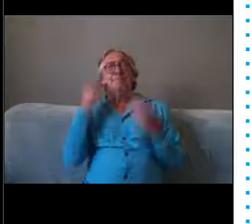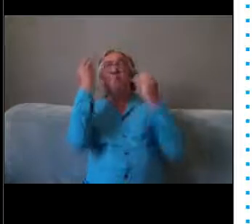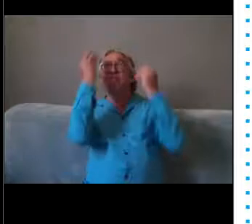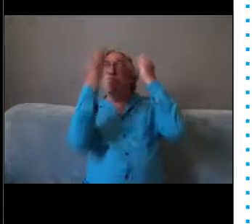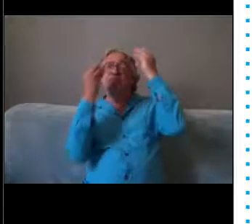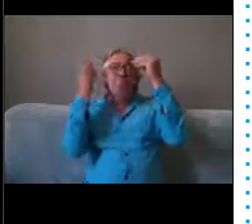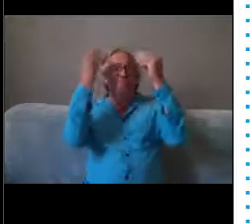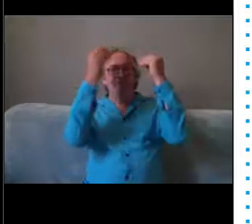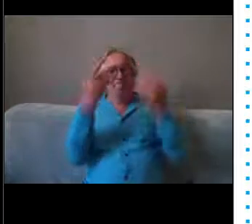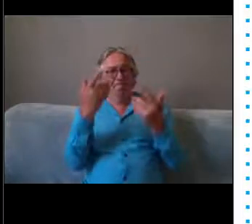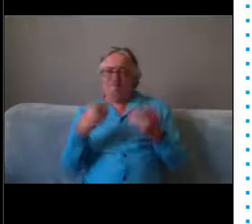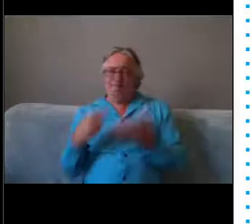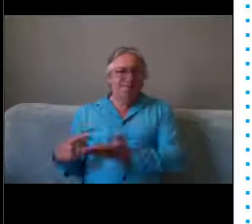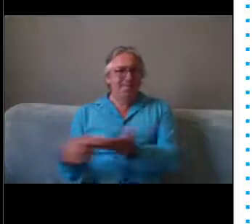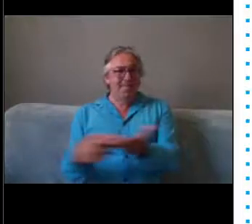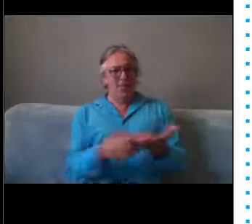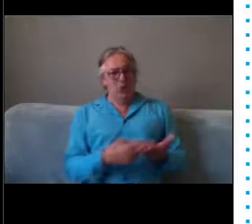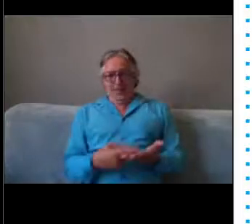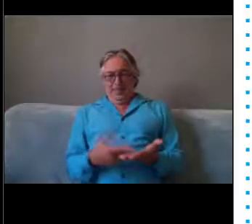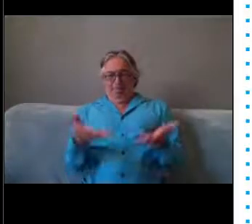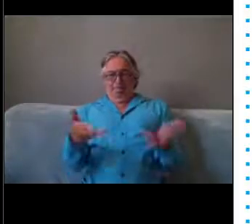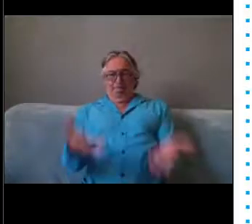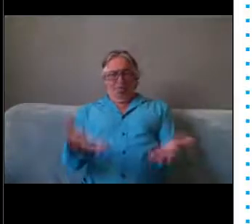and email them to all participants.